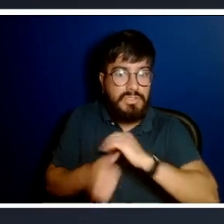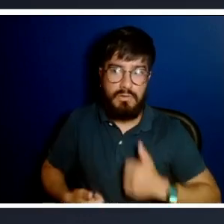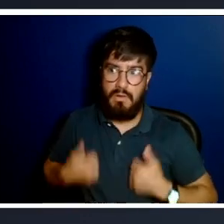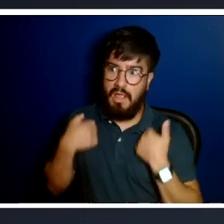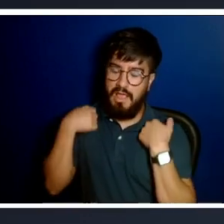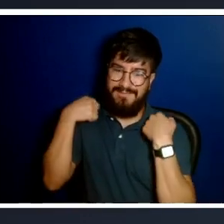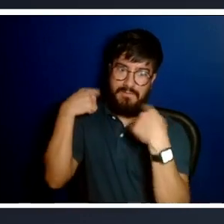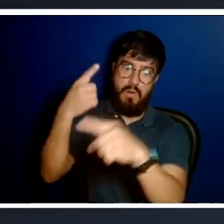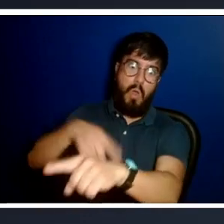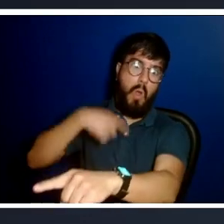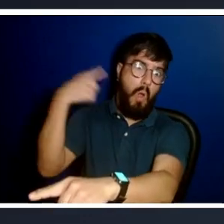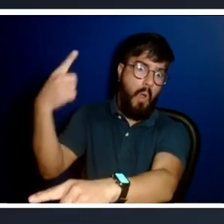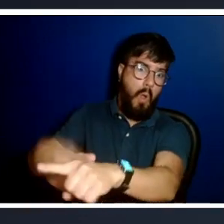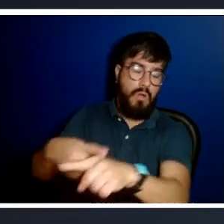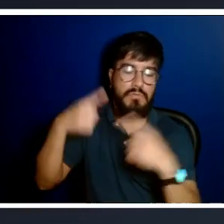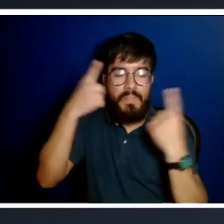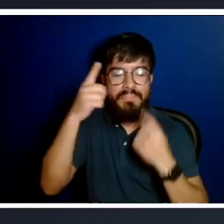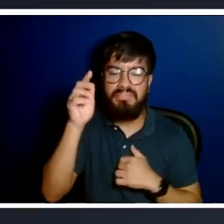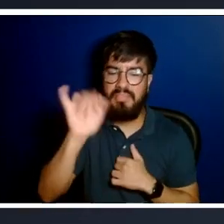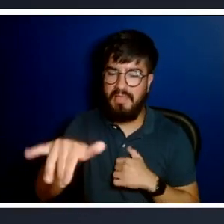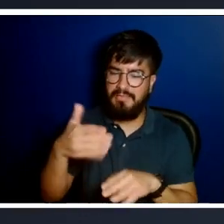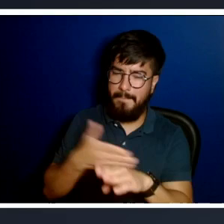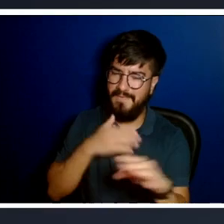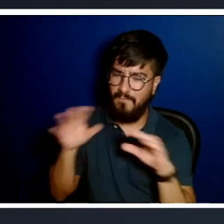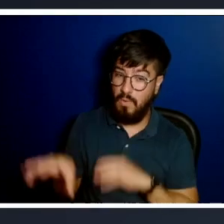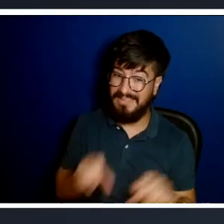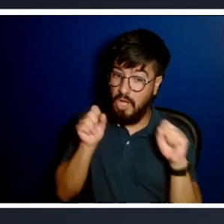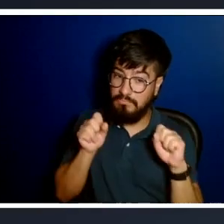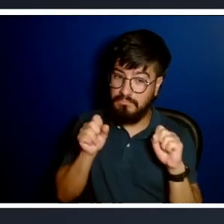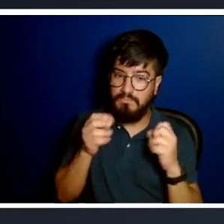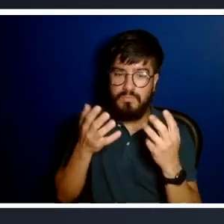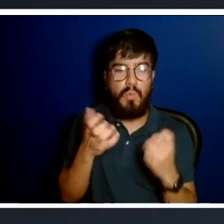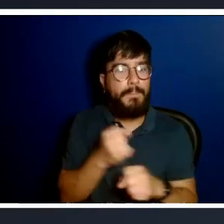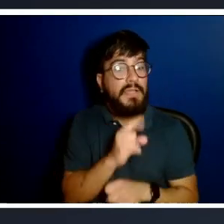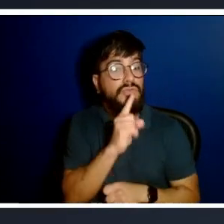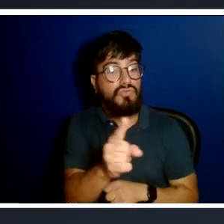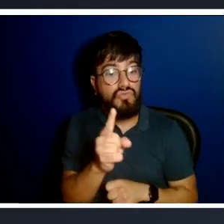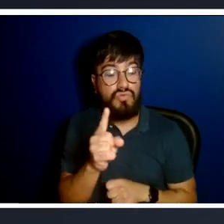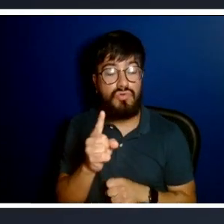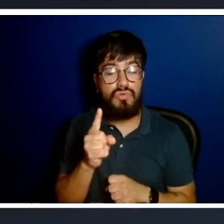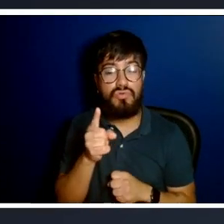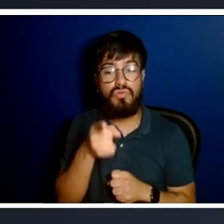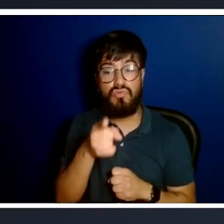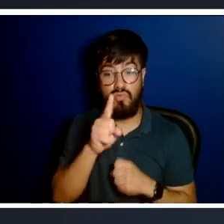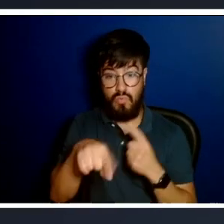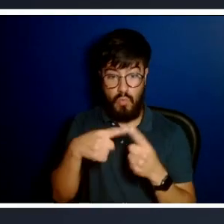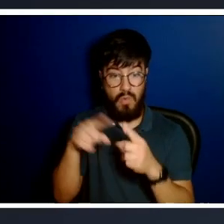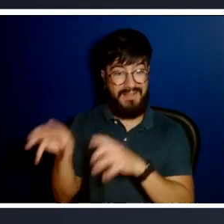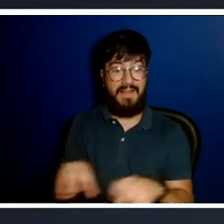you get a pet. You want to make sure that you're getting it from a place that is not taking things